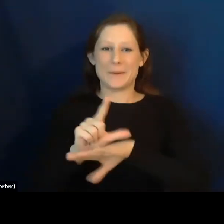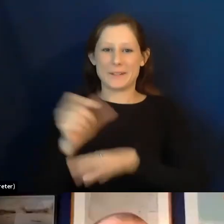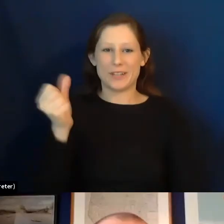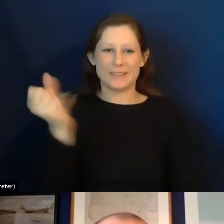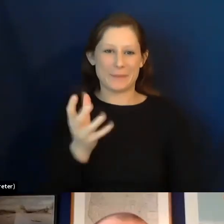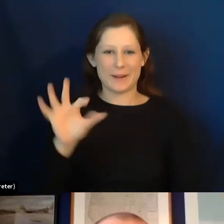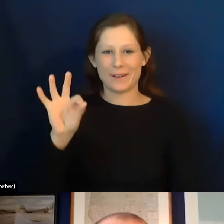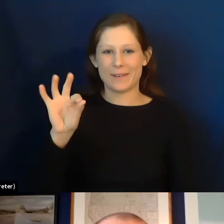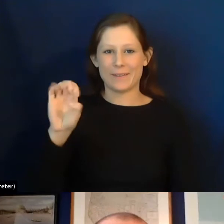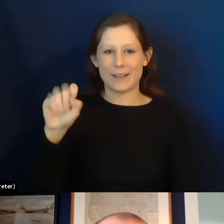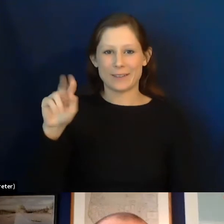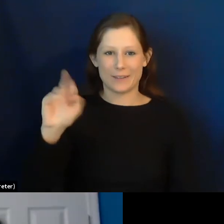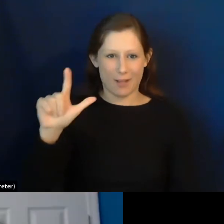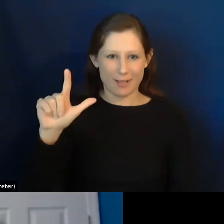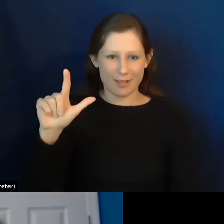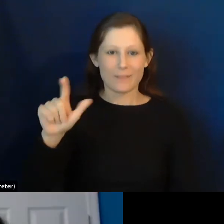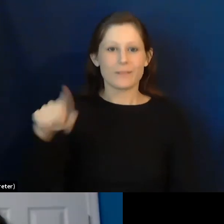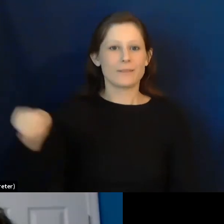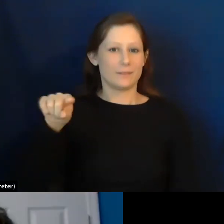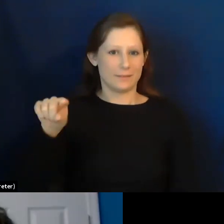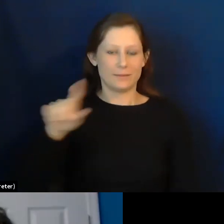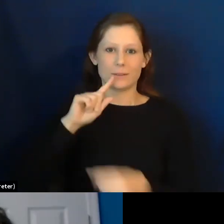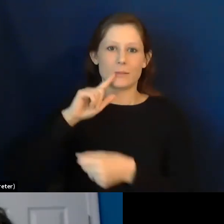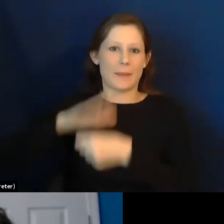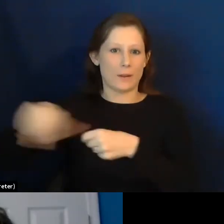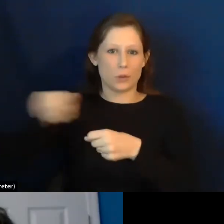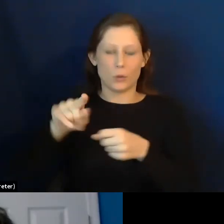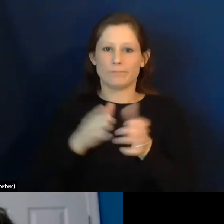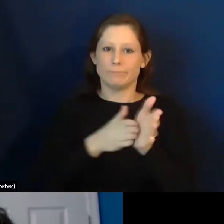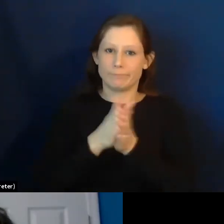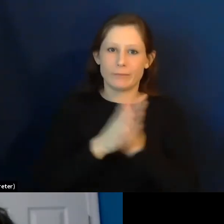The St. Louis Shakespeare Festival is committed to fostering community and joy across the